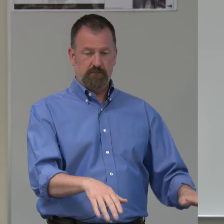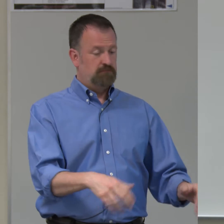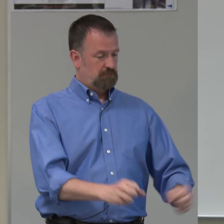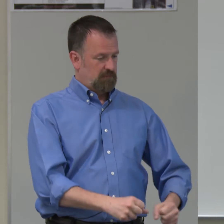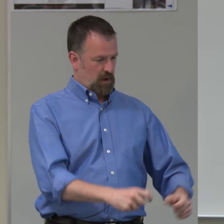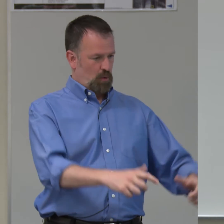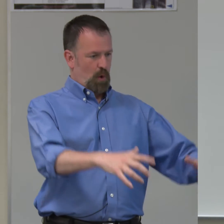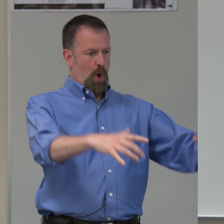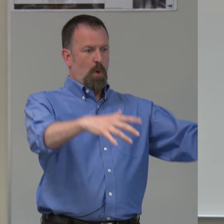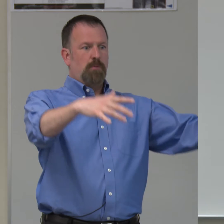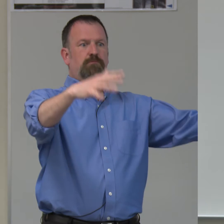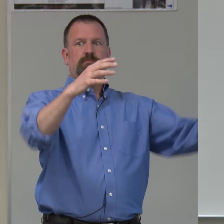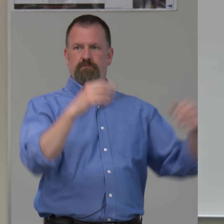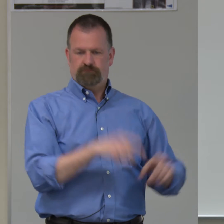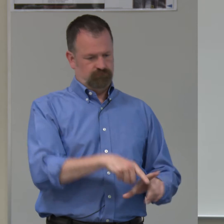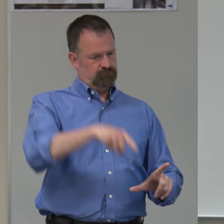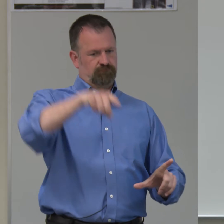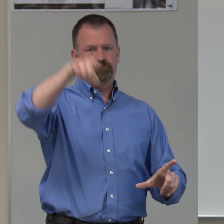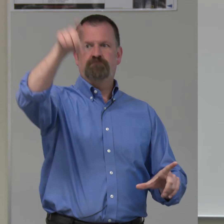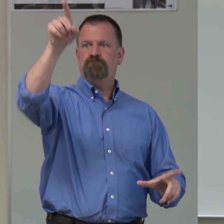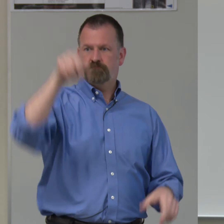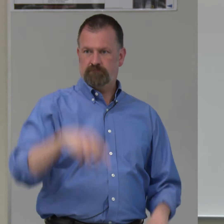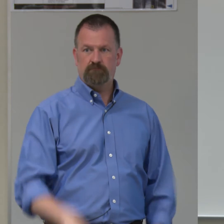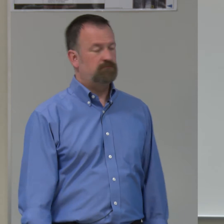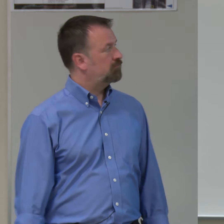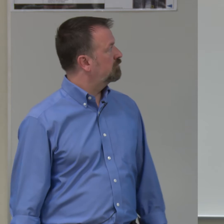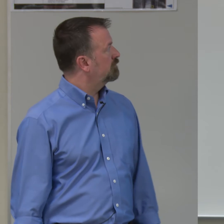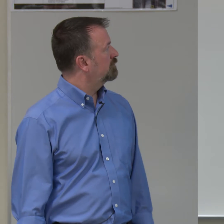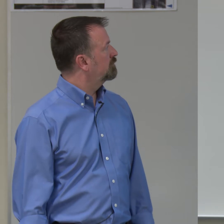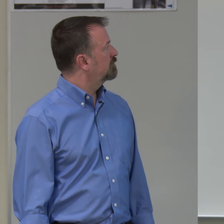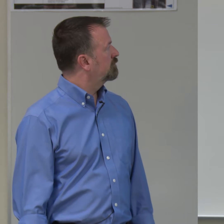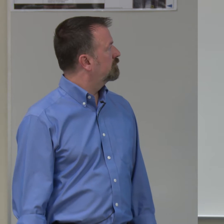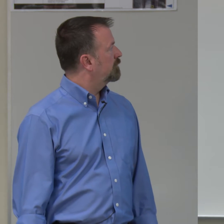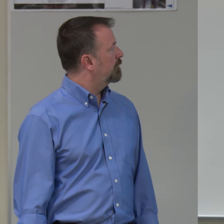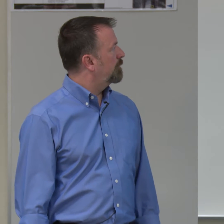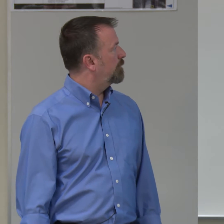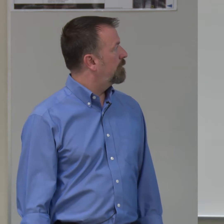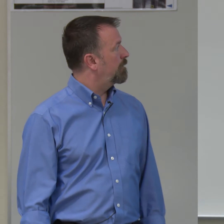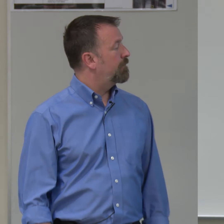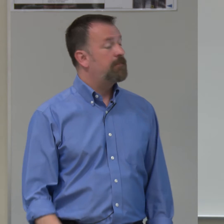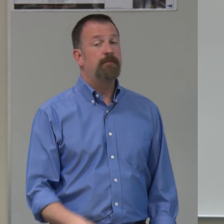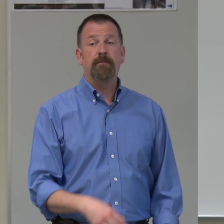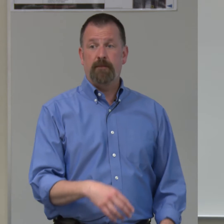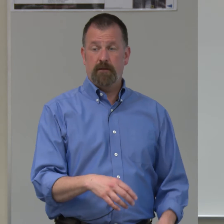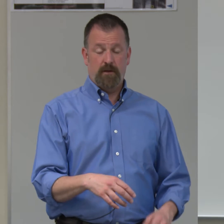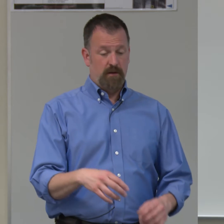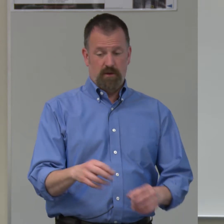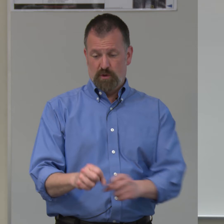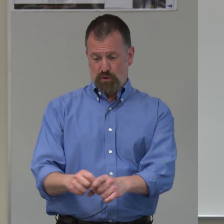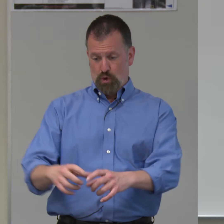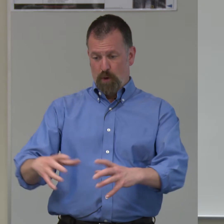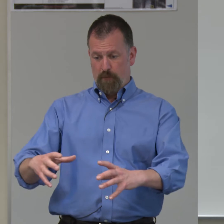these grow quite progressively, and this is what happens after they've been irradiated.